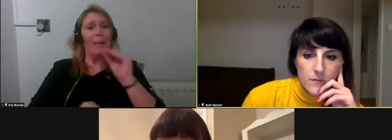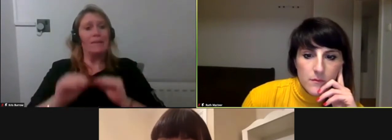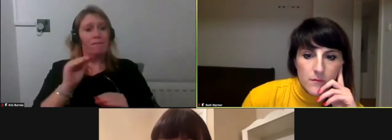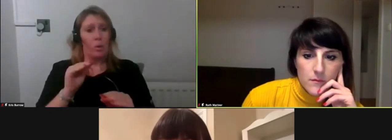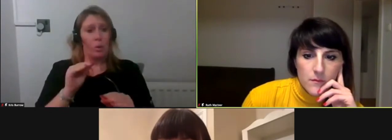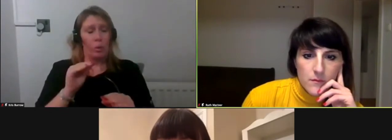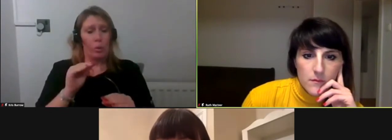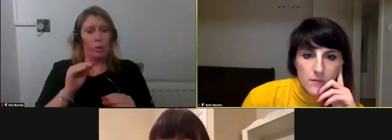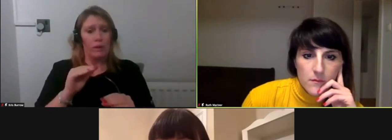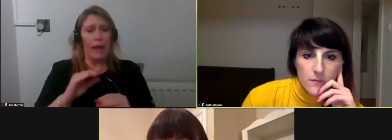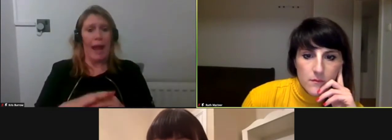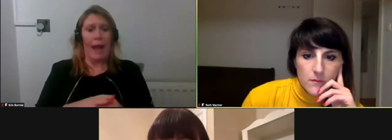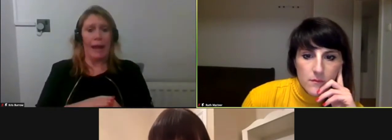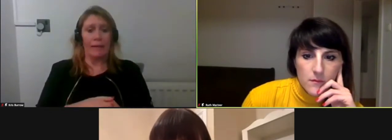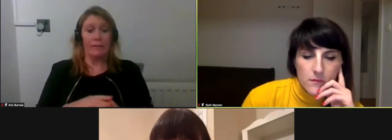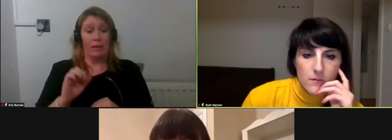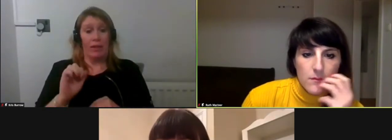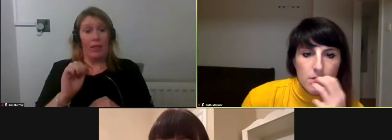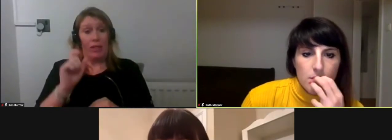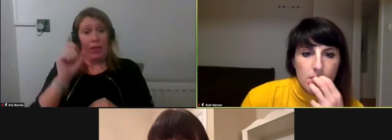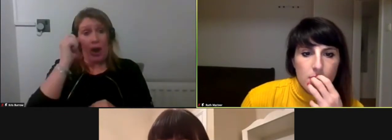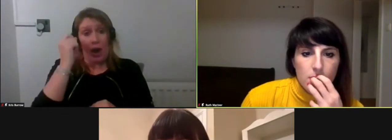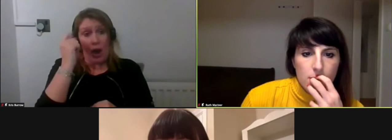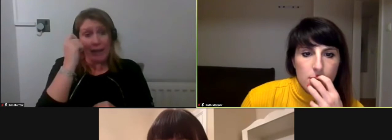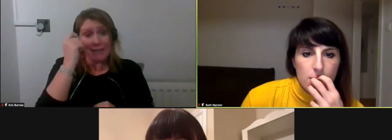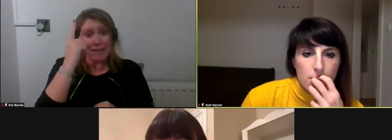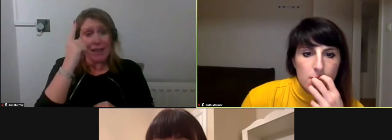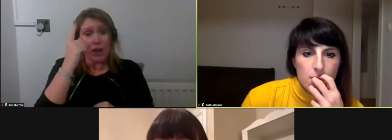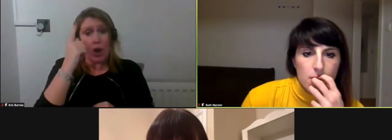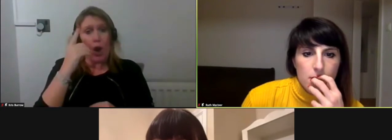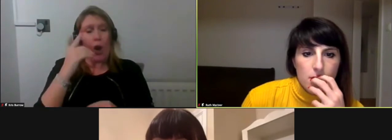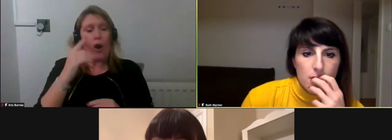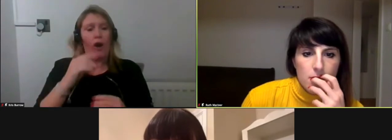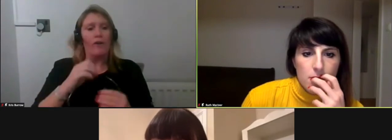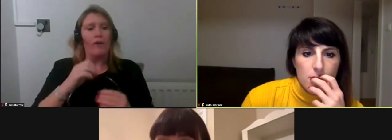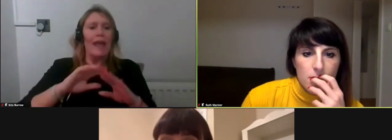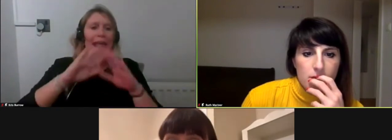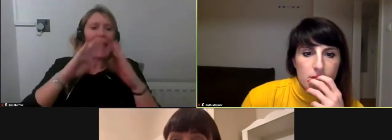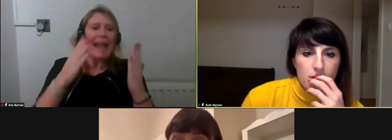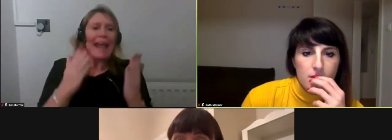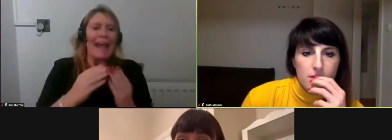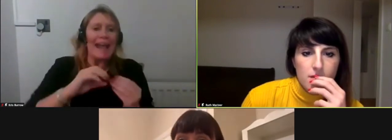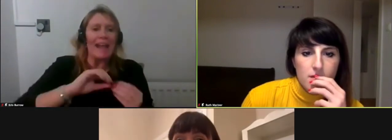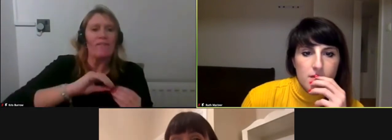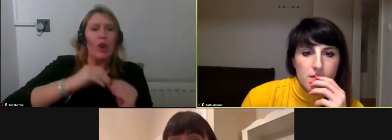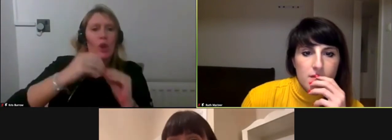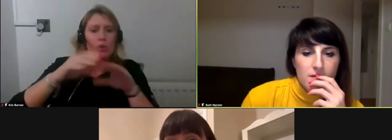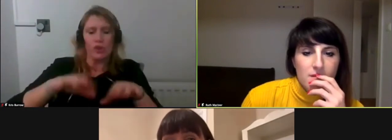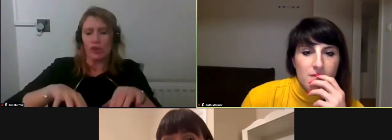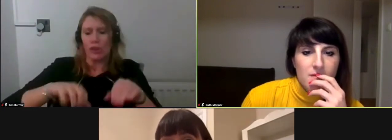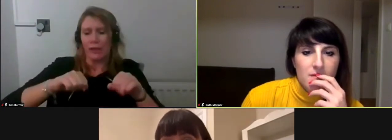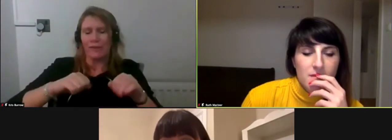with the idea evolution, through the progression of a whale, so an animal who